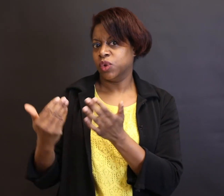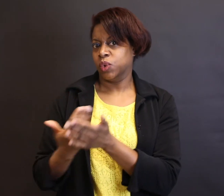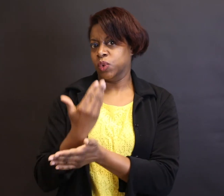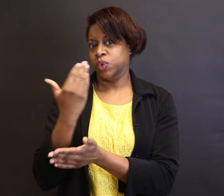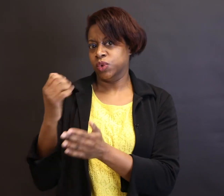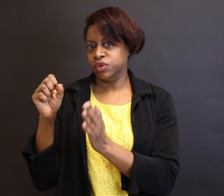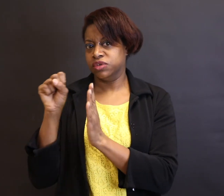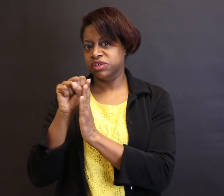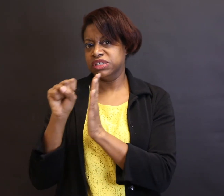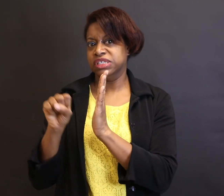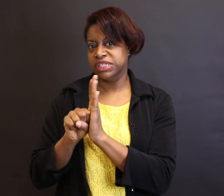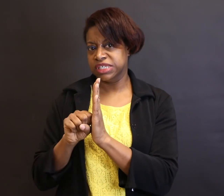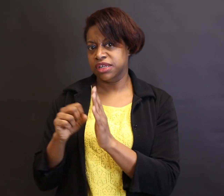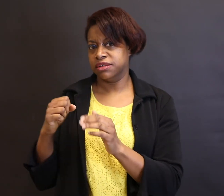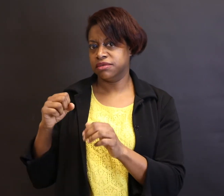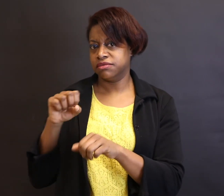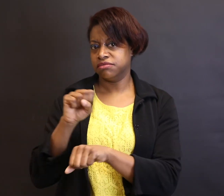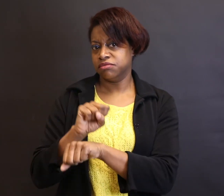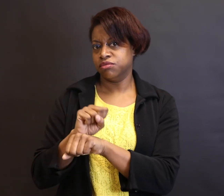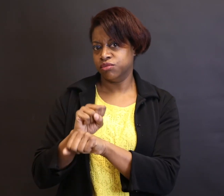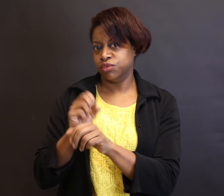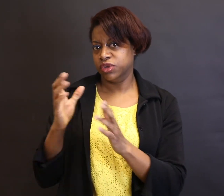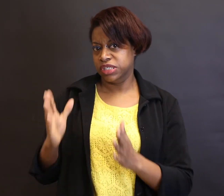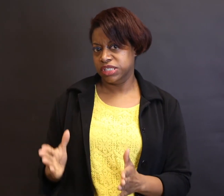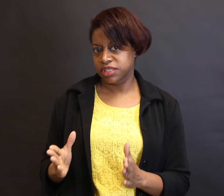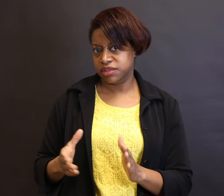all new state employees.